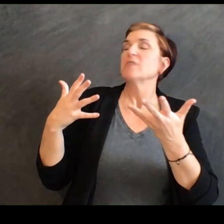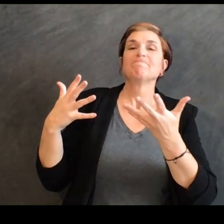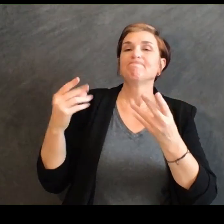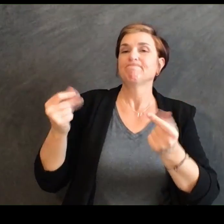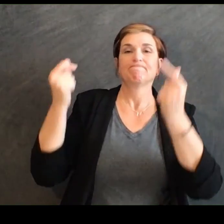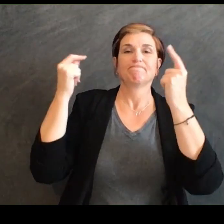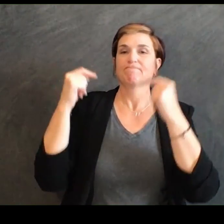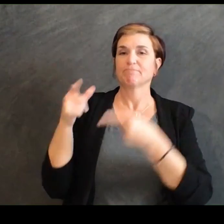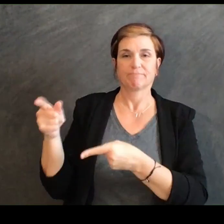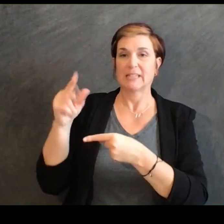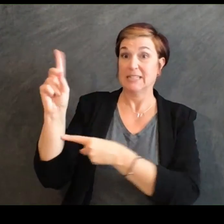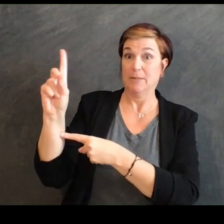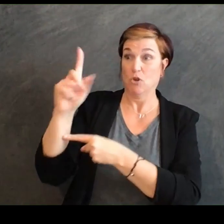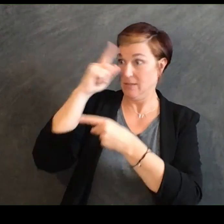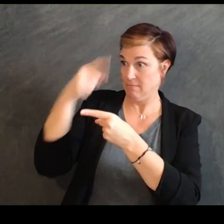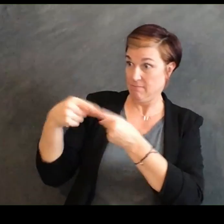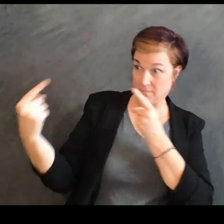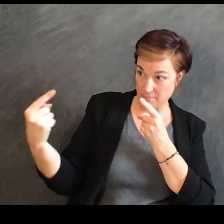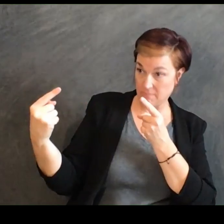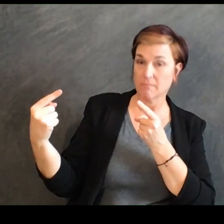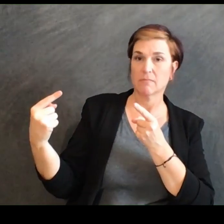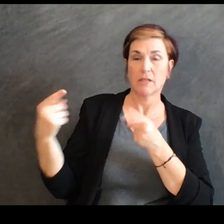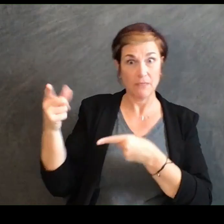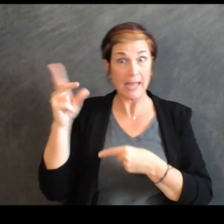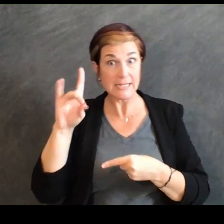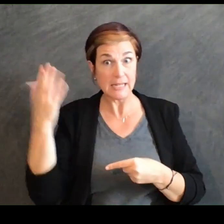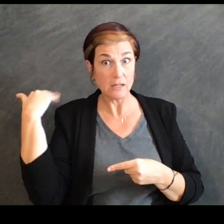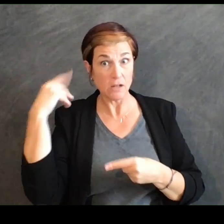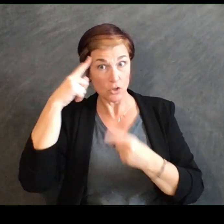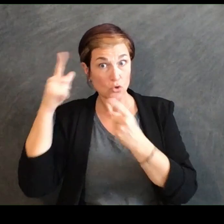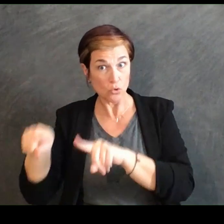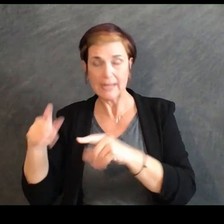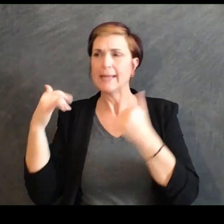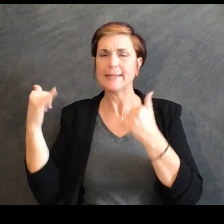and agree to certain things that they agreed to so we could have something but